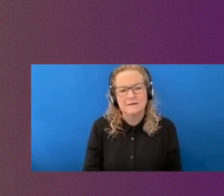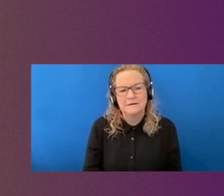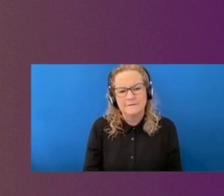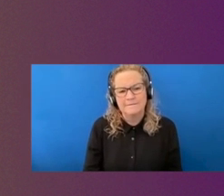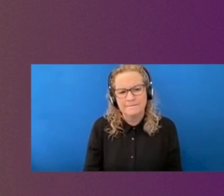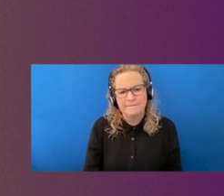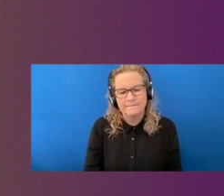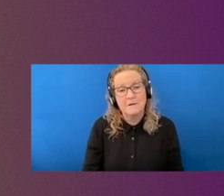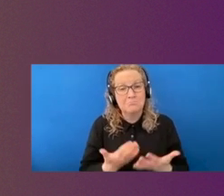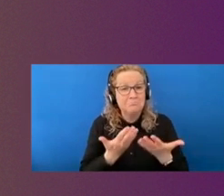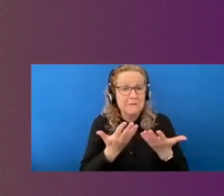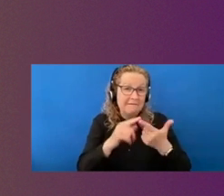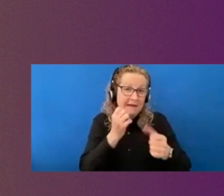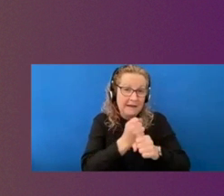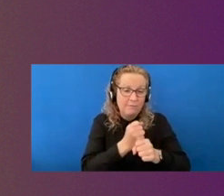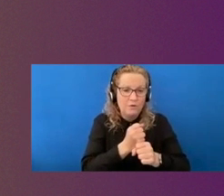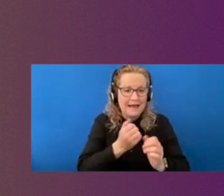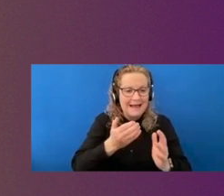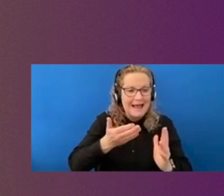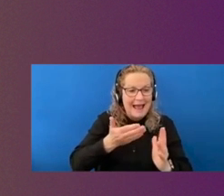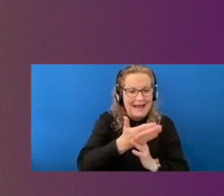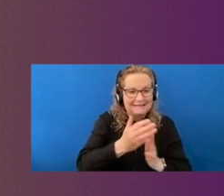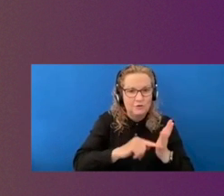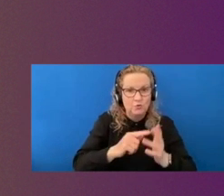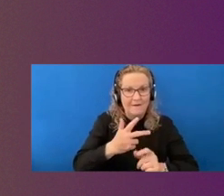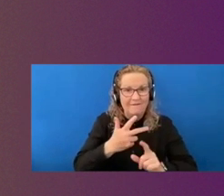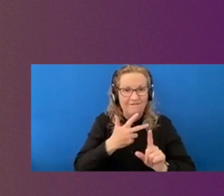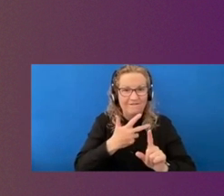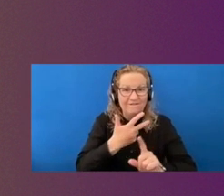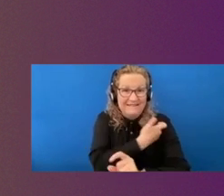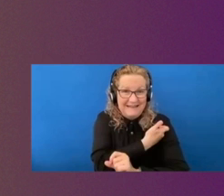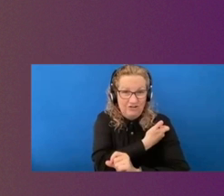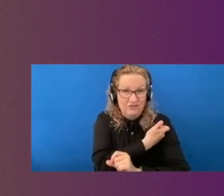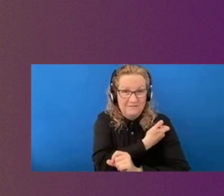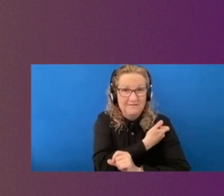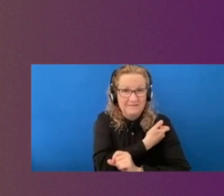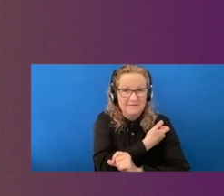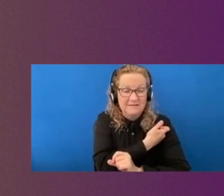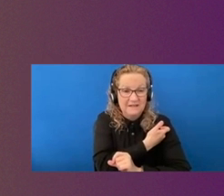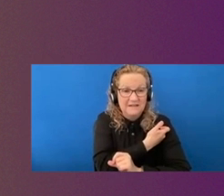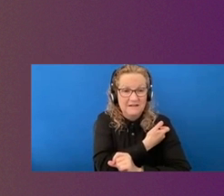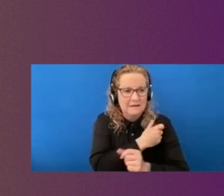example access to vaccinations that was an issue that was raised for people to go to places to get